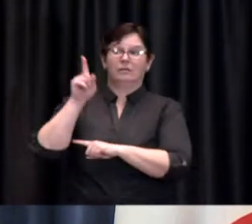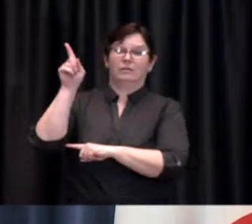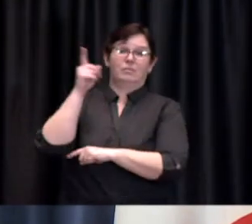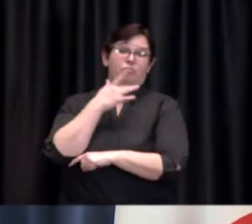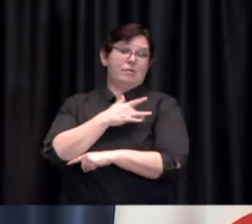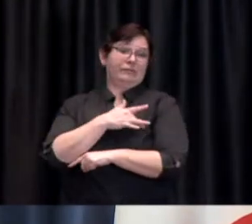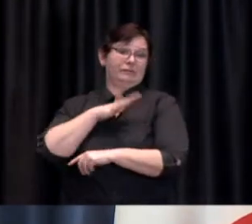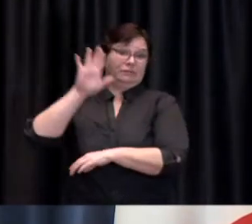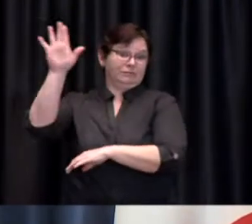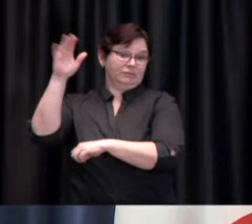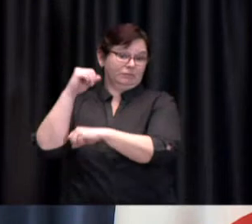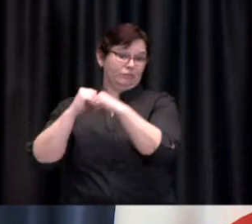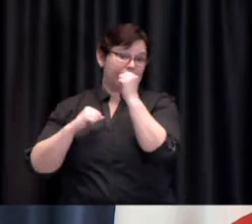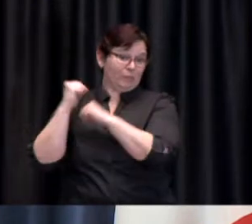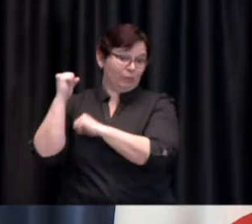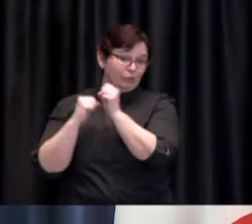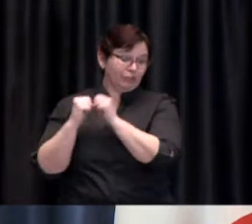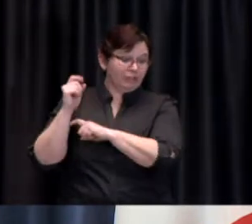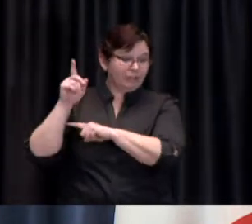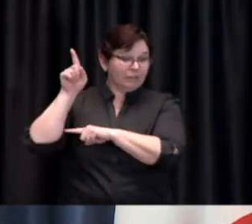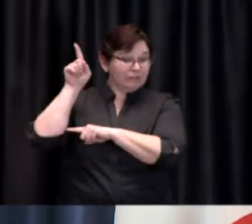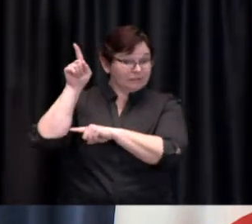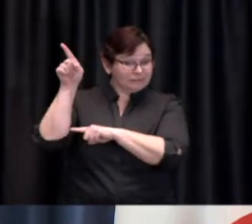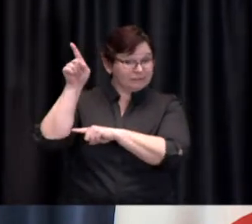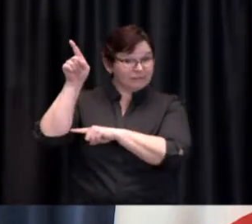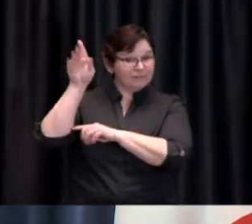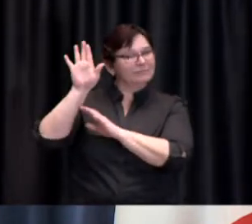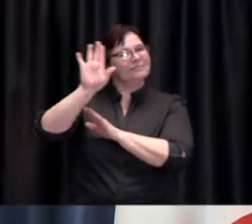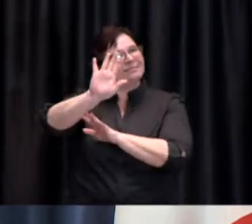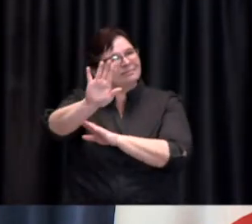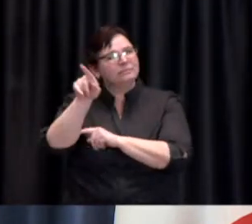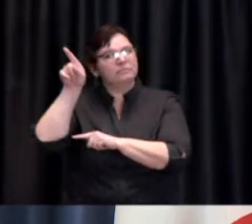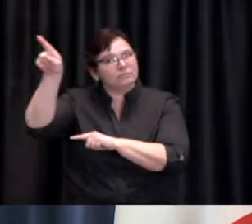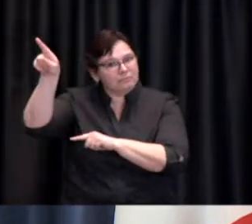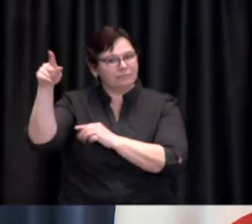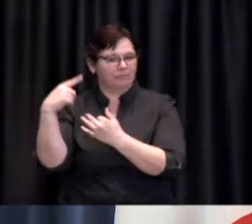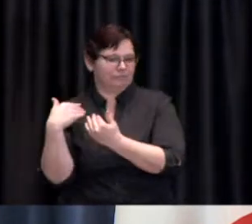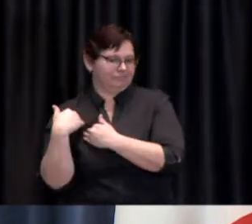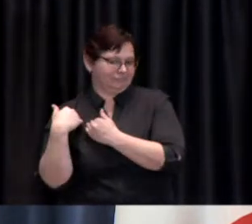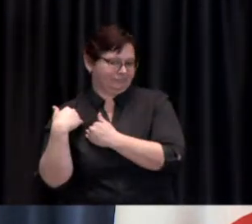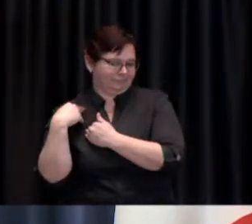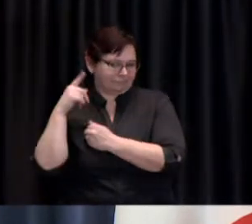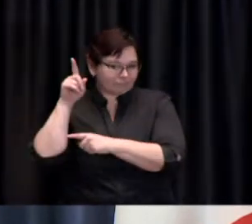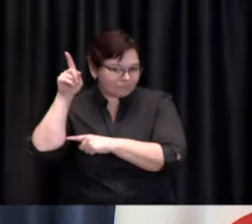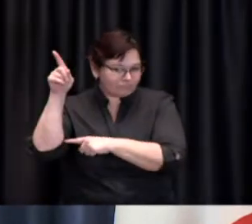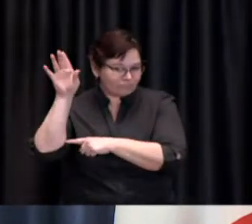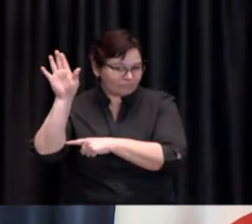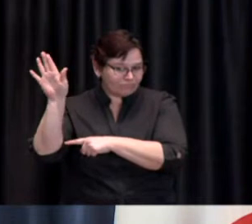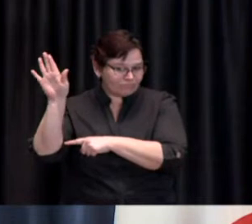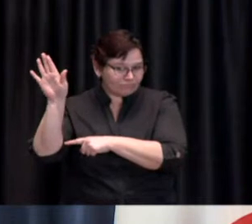province is responsible for that prioritization framework and as I recall the details of the